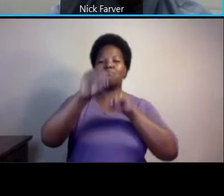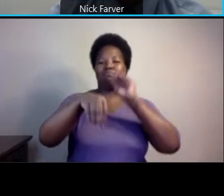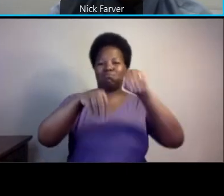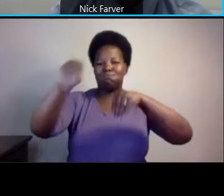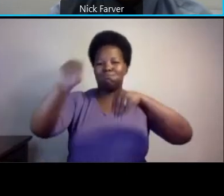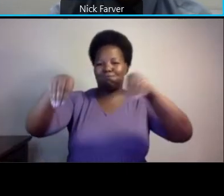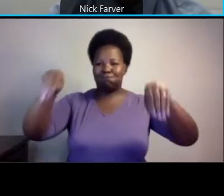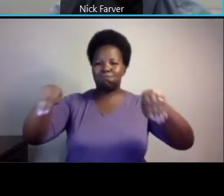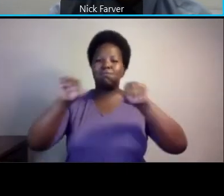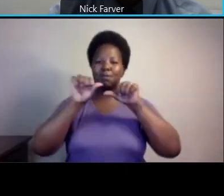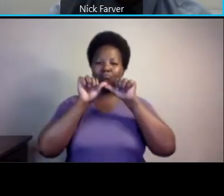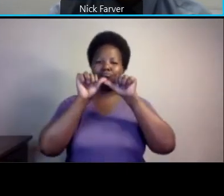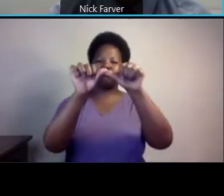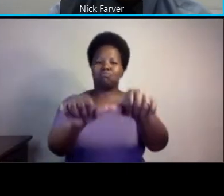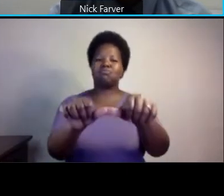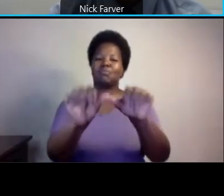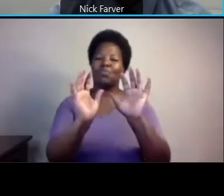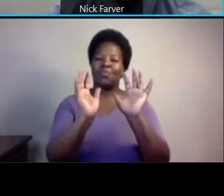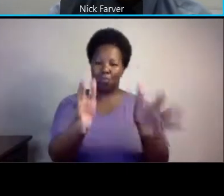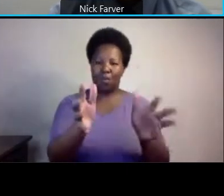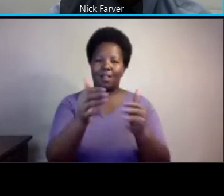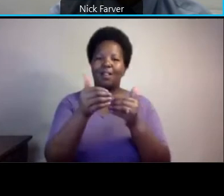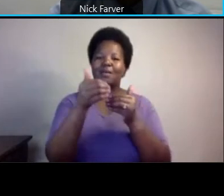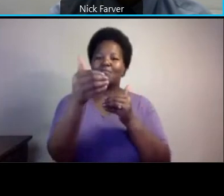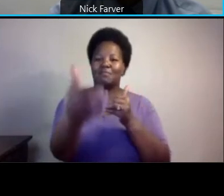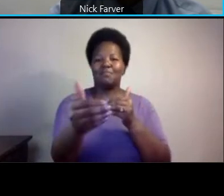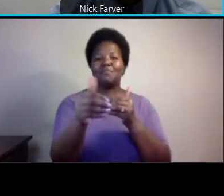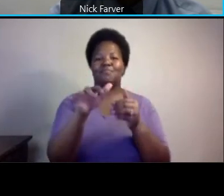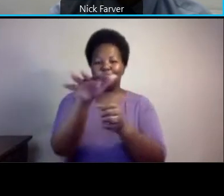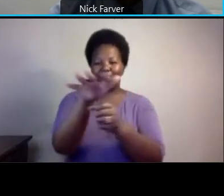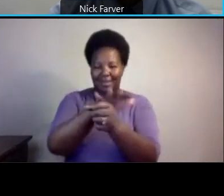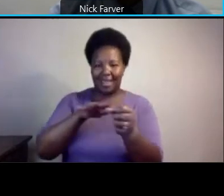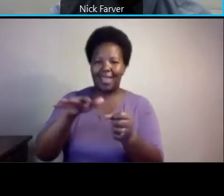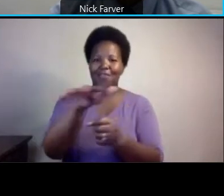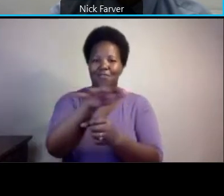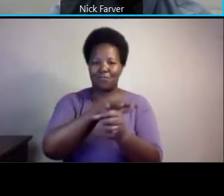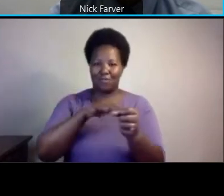plants uh within within the area there'll be probably a lot of perennials